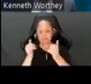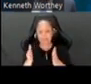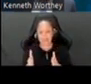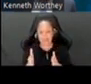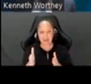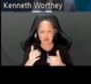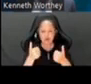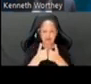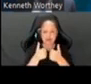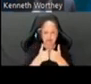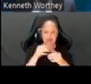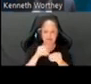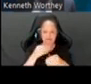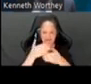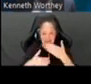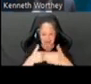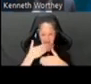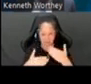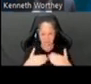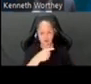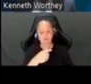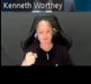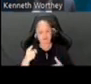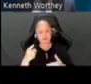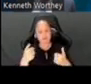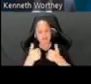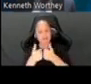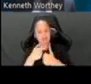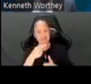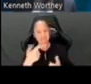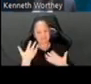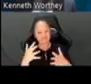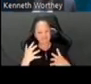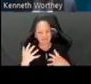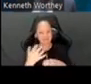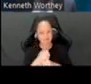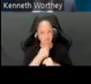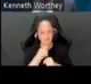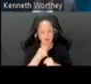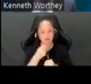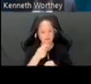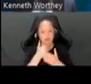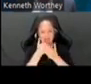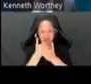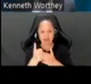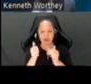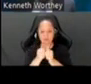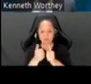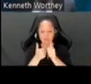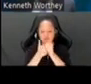are in progress and the games that they won. This helps with tracking the progress of your